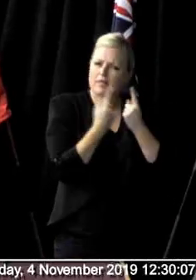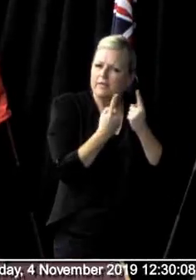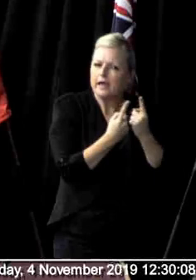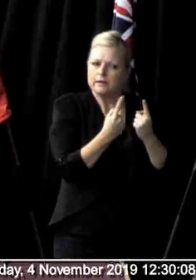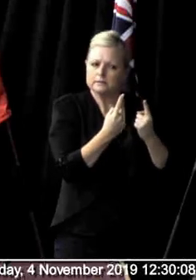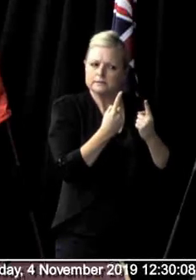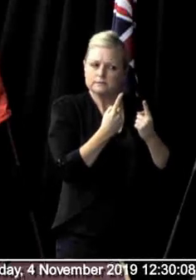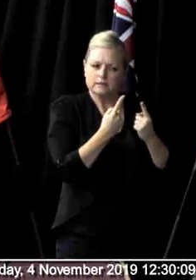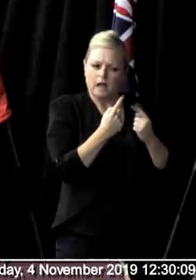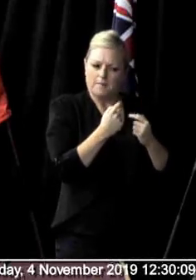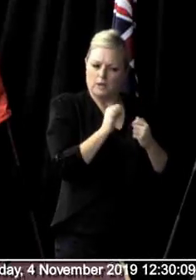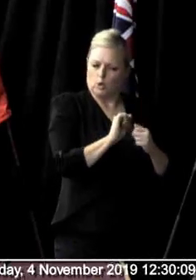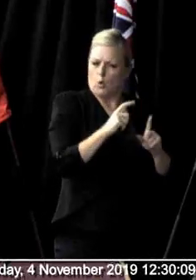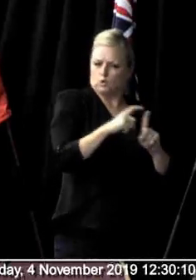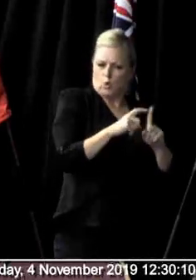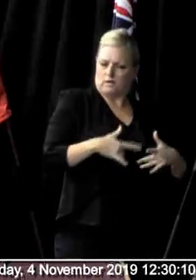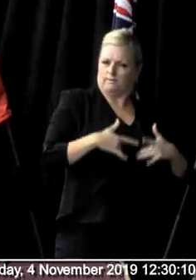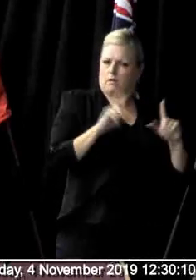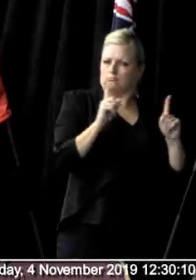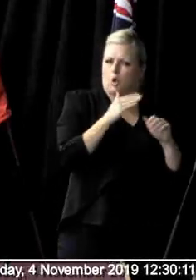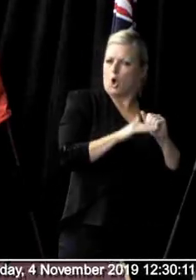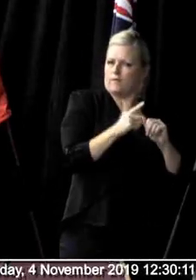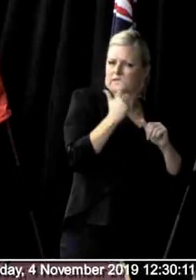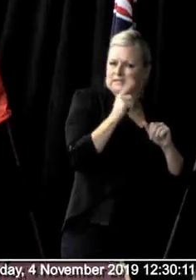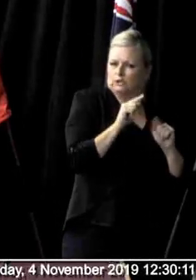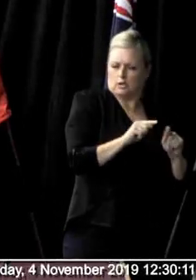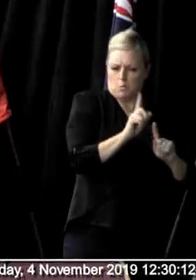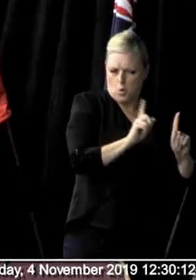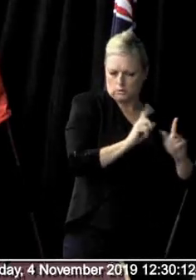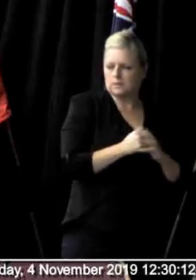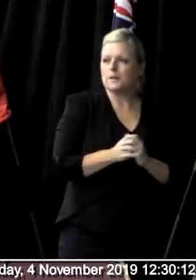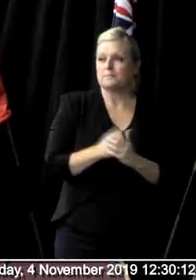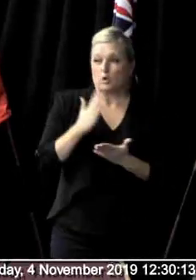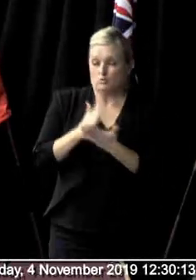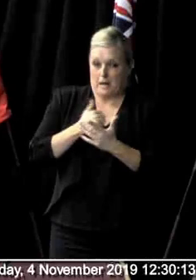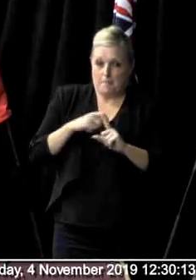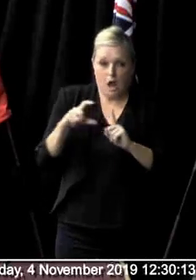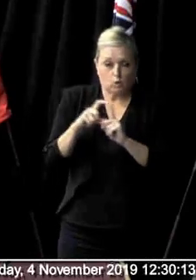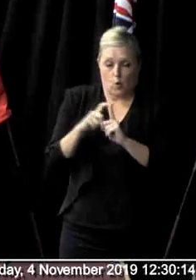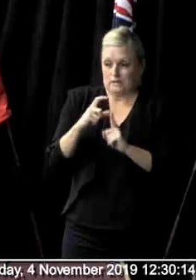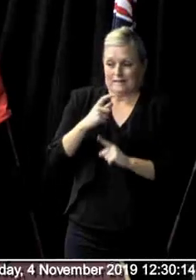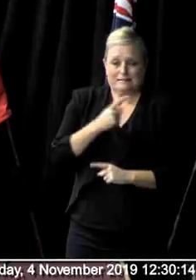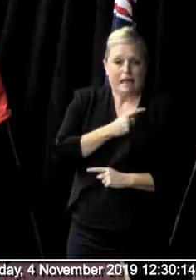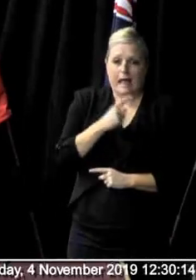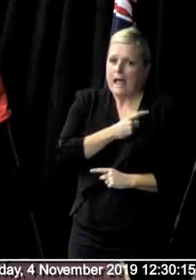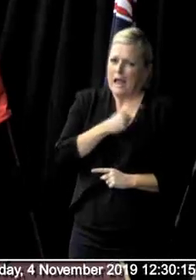about her current teacher? She was petrified of her because of the yelling and the screaming.